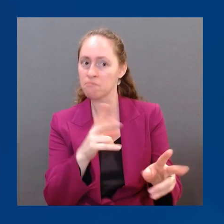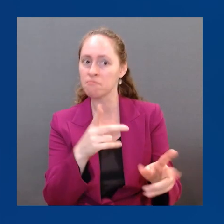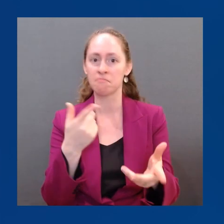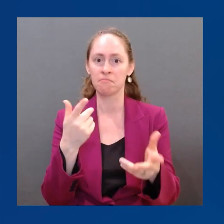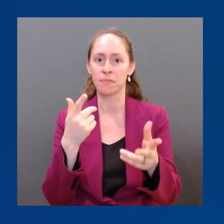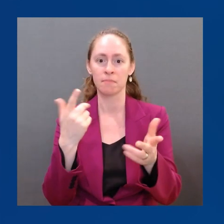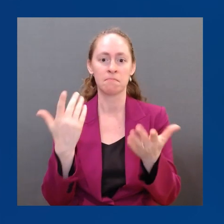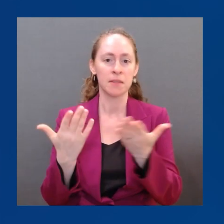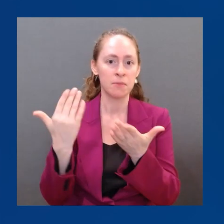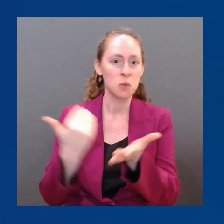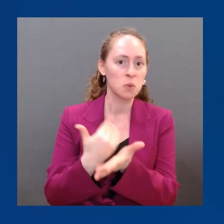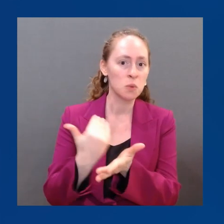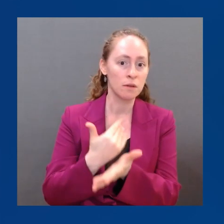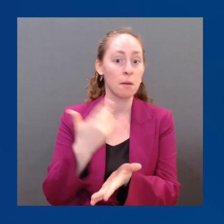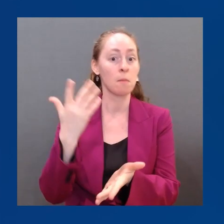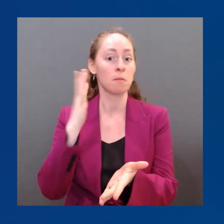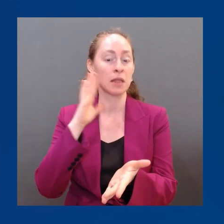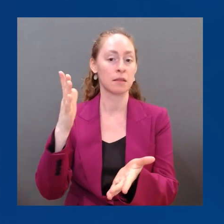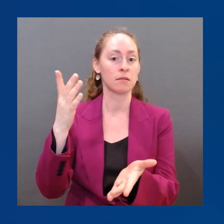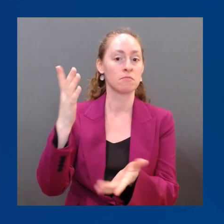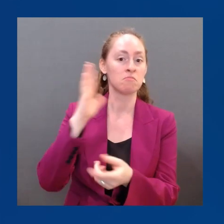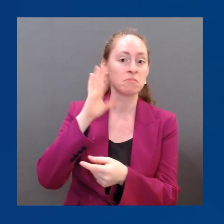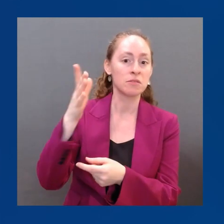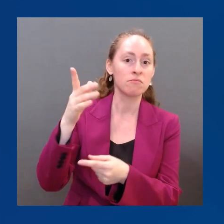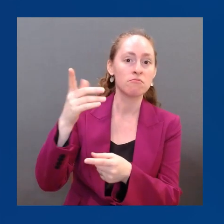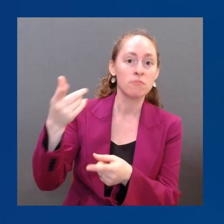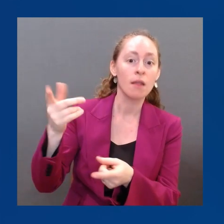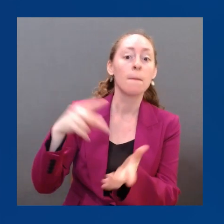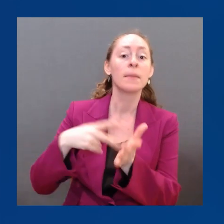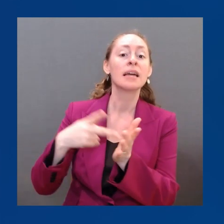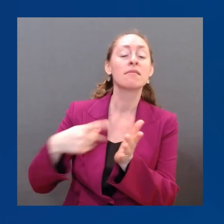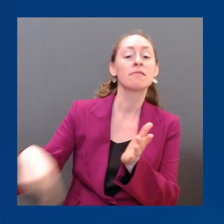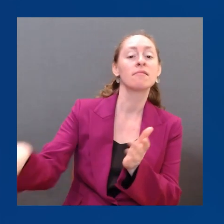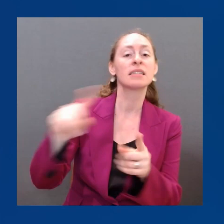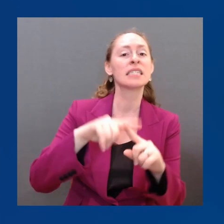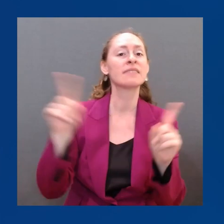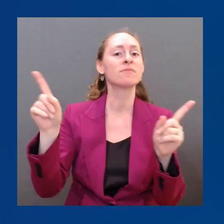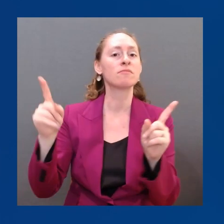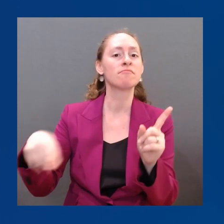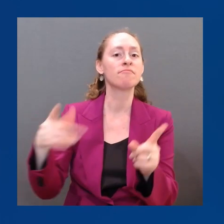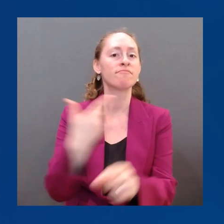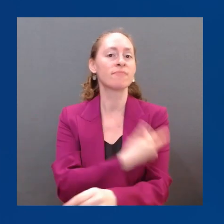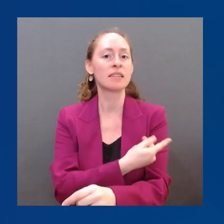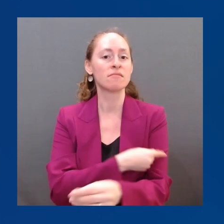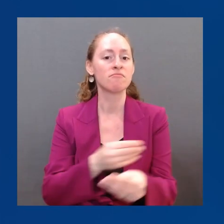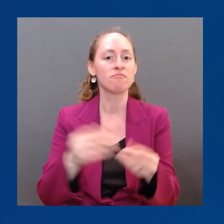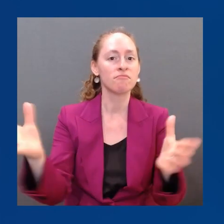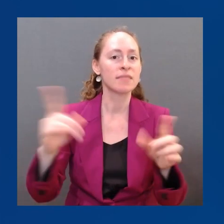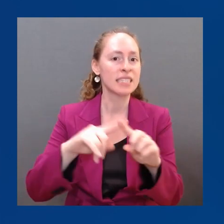a new generation of vaccines, or certainly we need to plan for that. And I want to make sure we have enough resources that we can buy enough vaccines